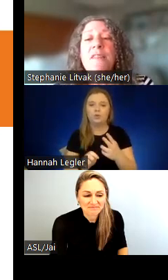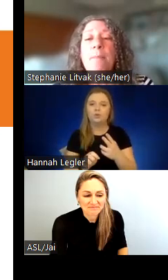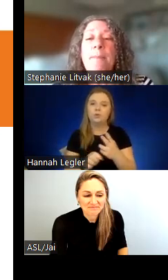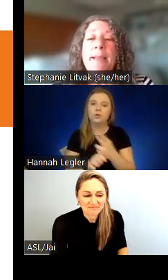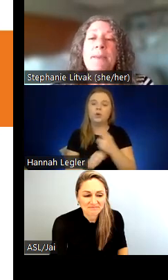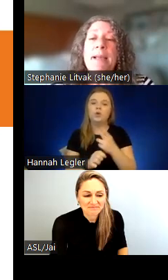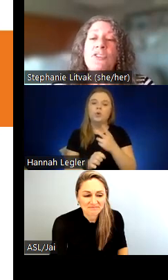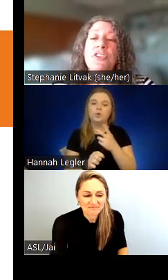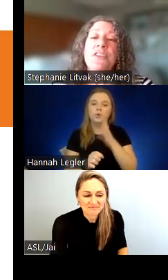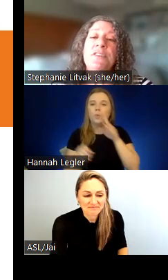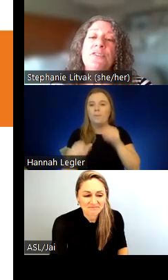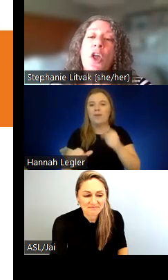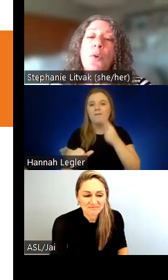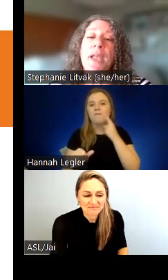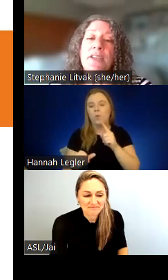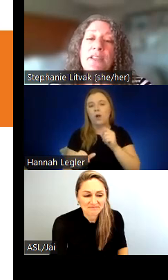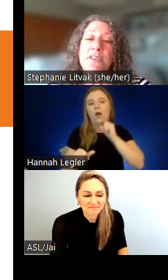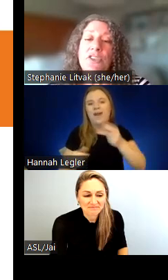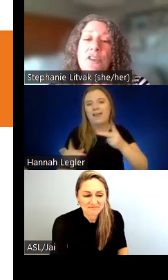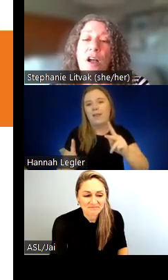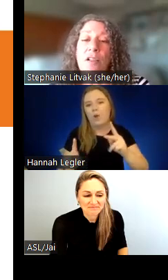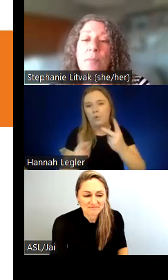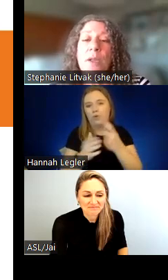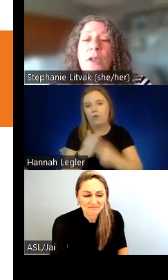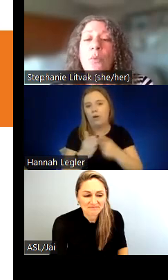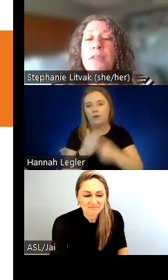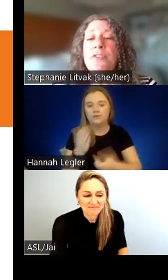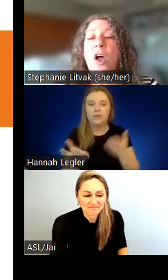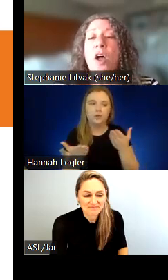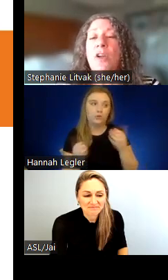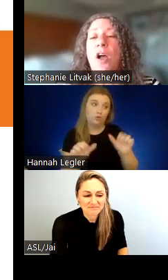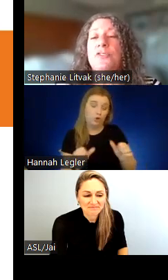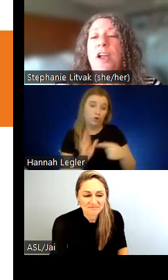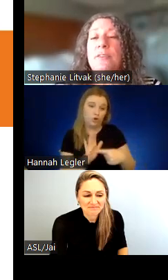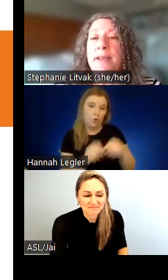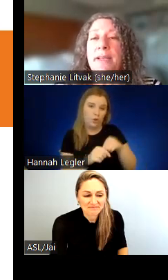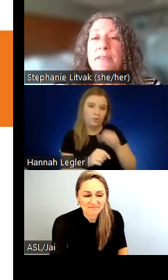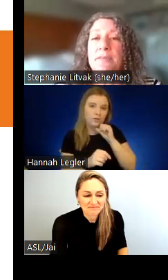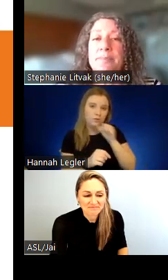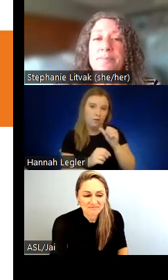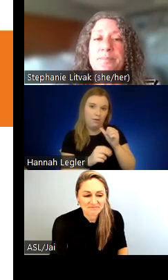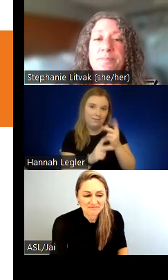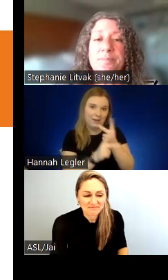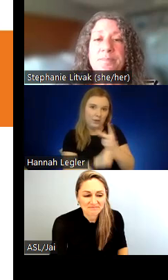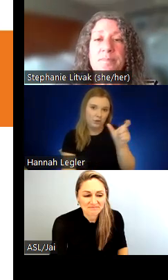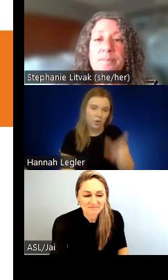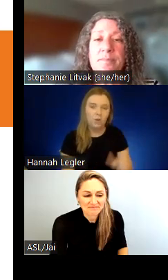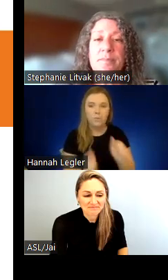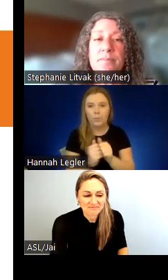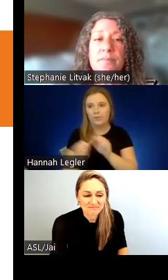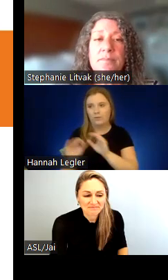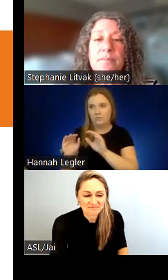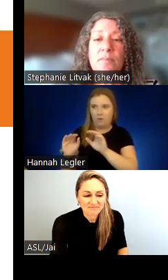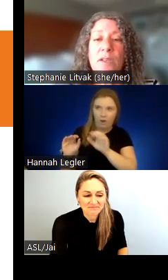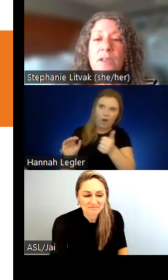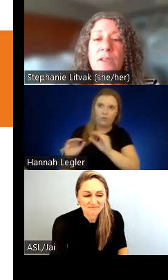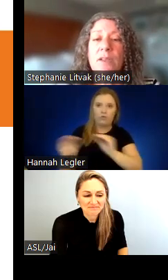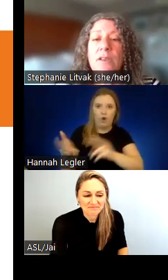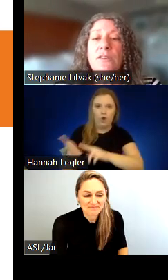that might be mentioned in the Show Calculation column with noncontract monies.